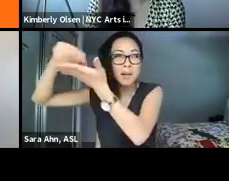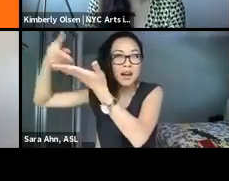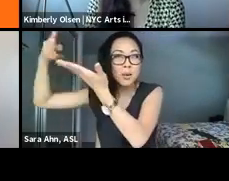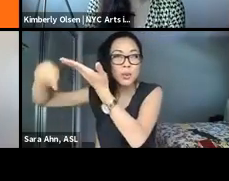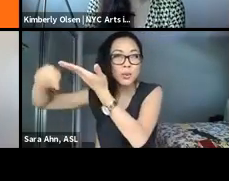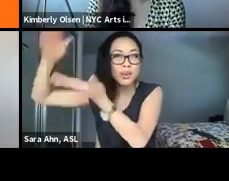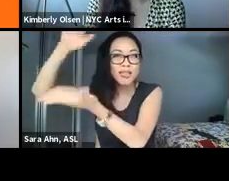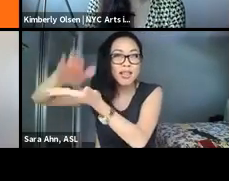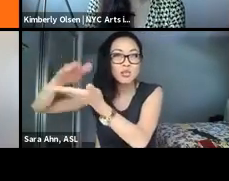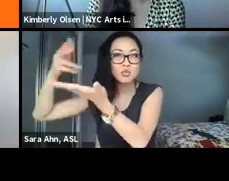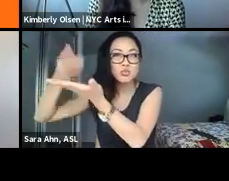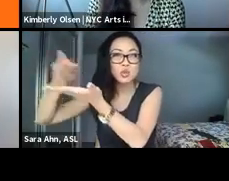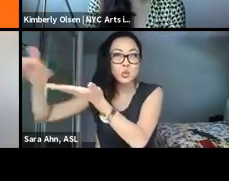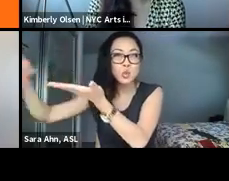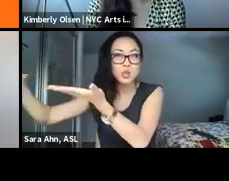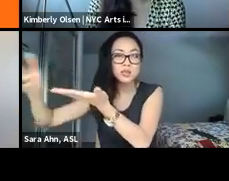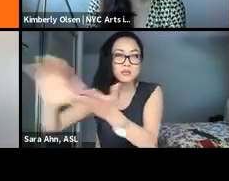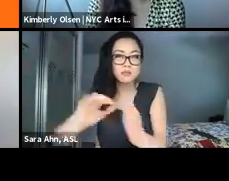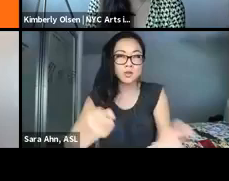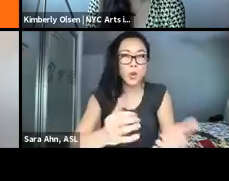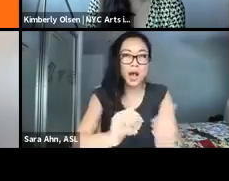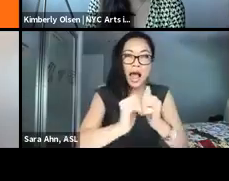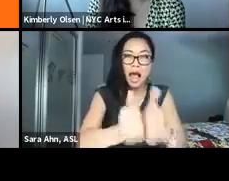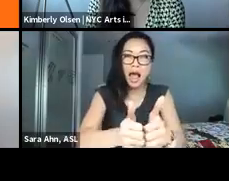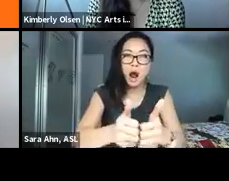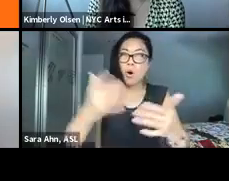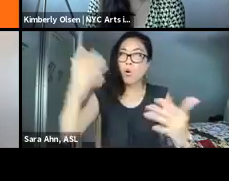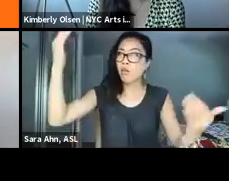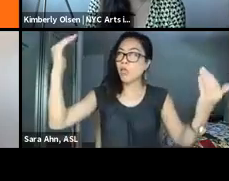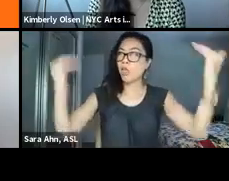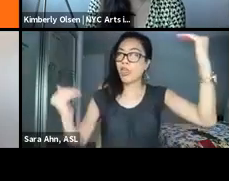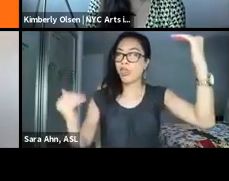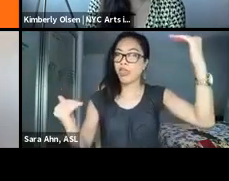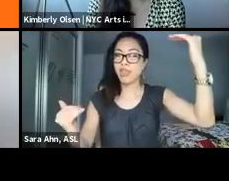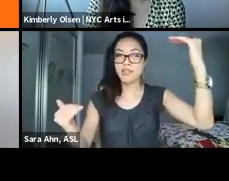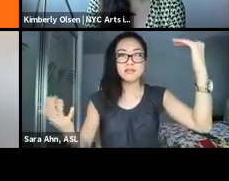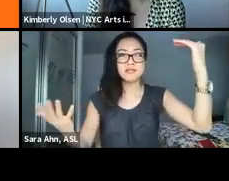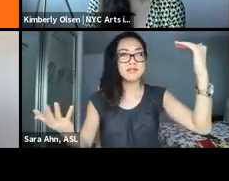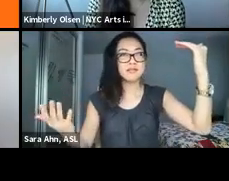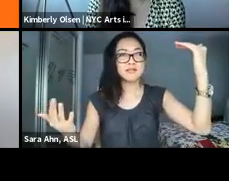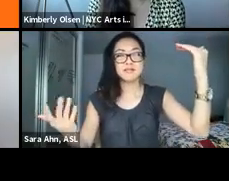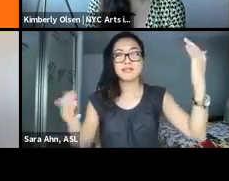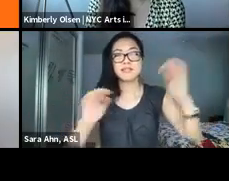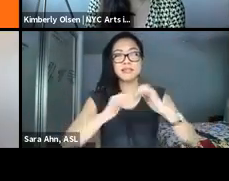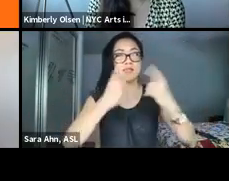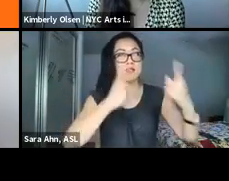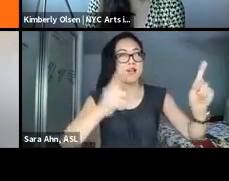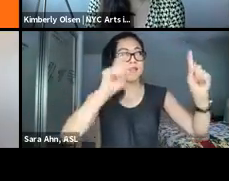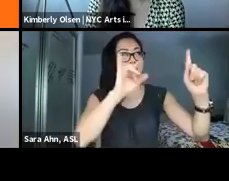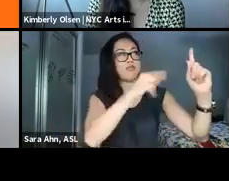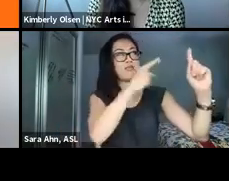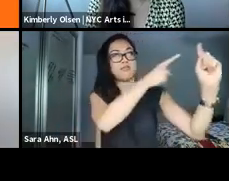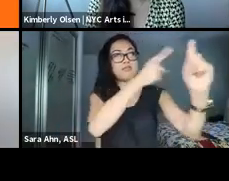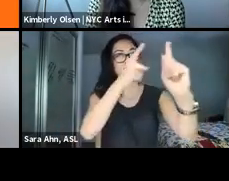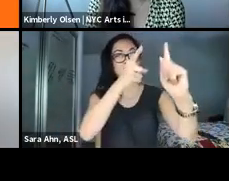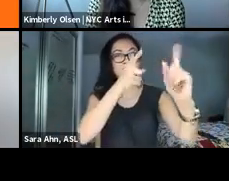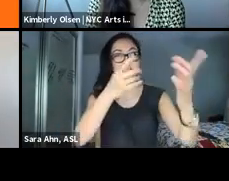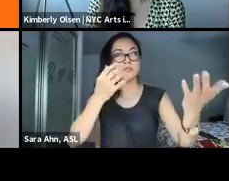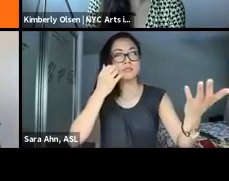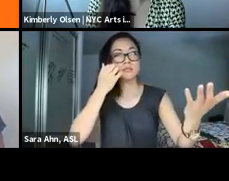off for a big amount of time. They are already dealing with that, so when it is time to return,